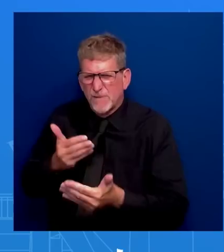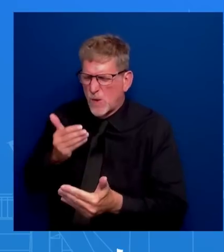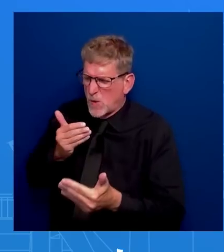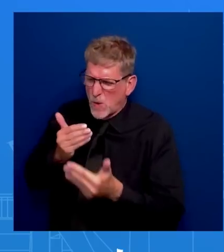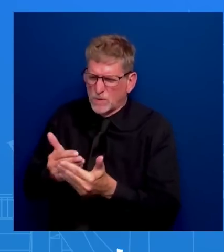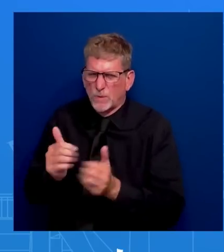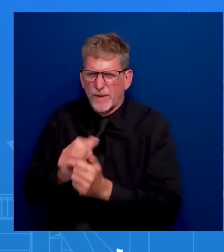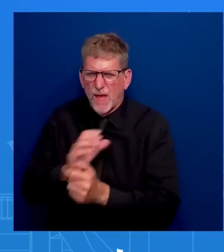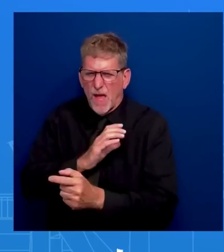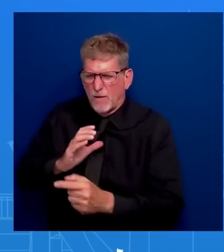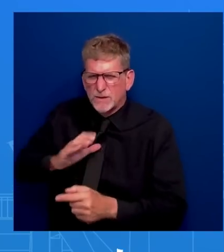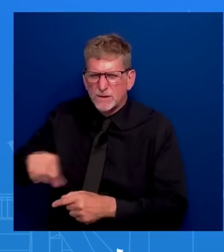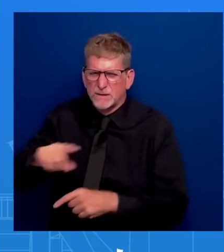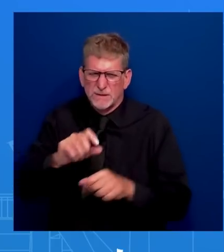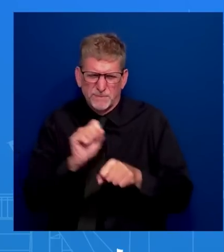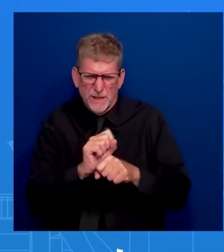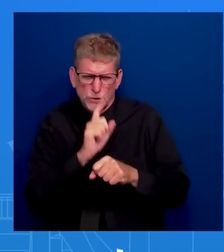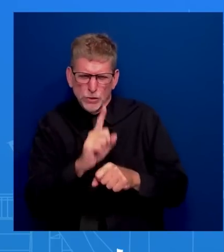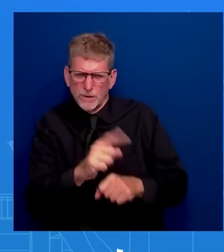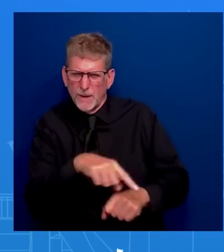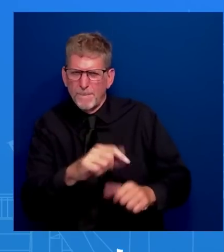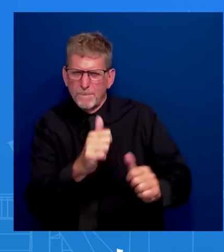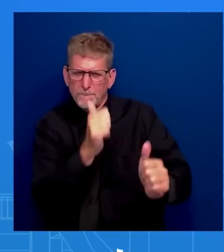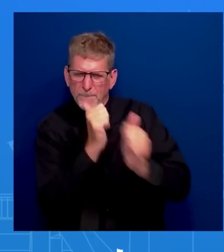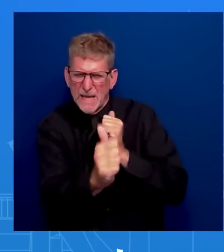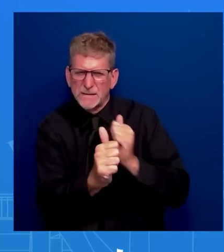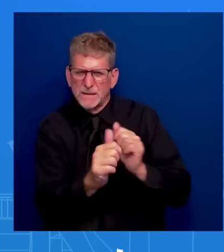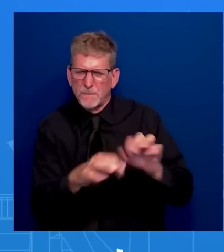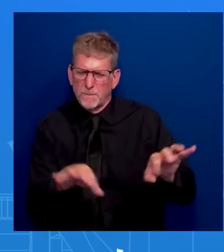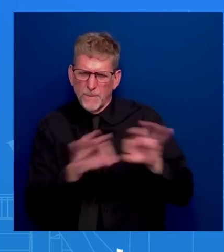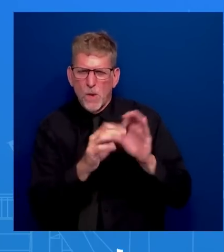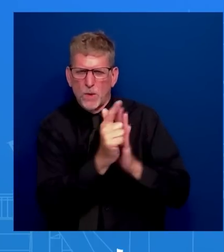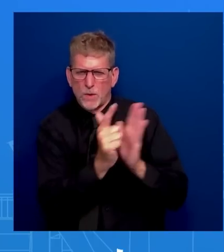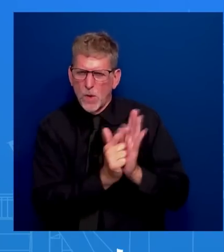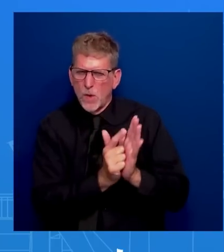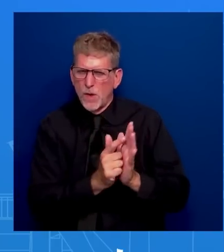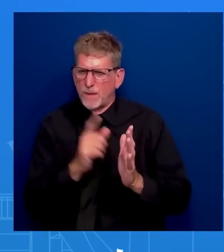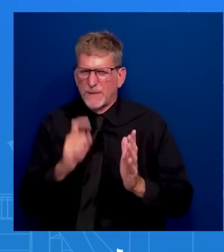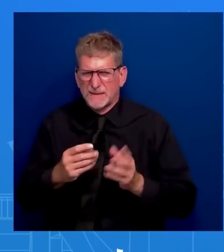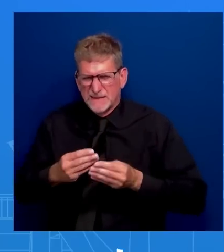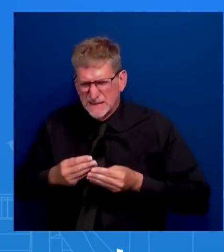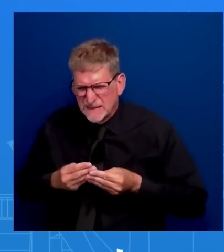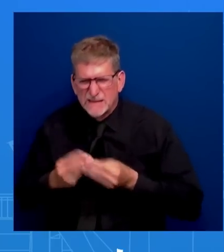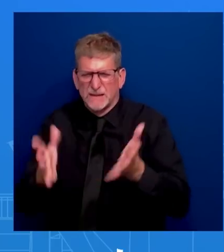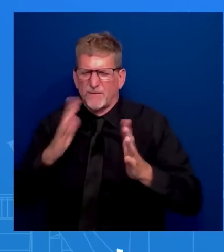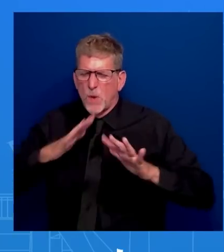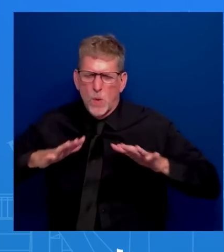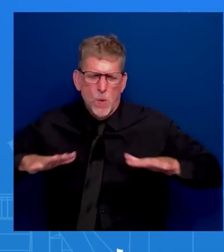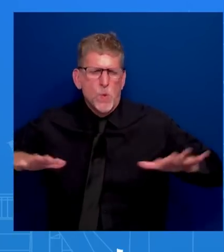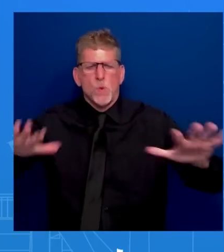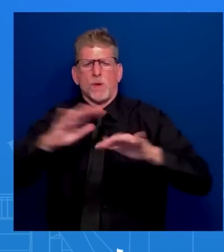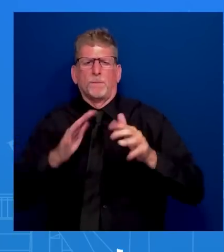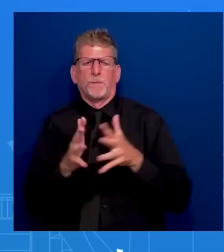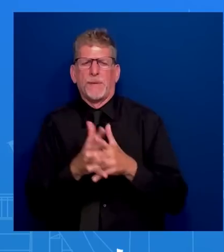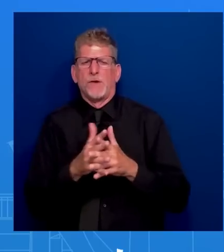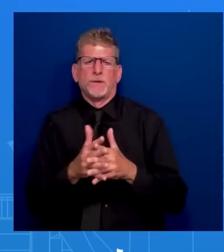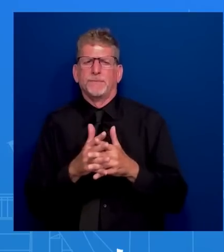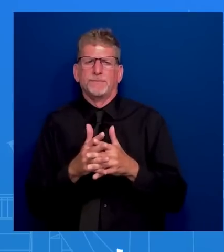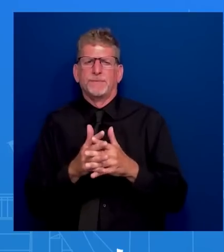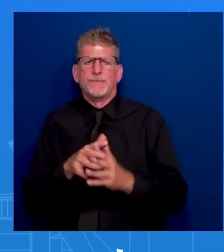and we want to make sure we deliver -- we deliver this for the American people. I think if you look at how prescription drugs